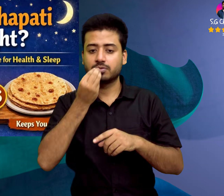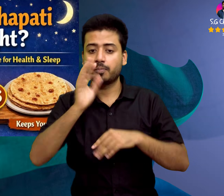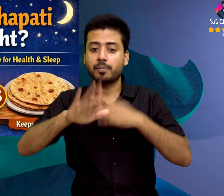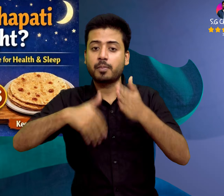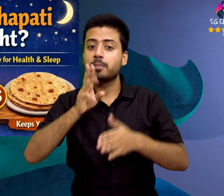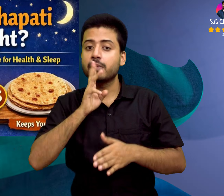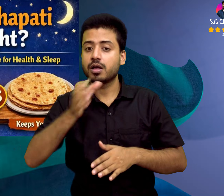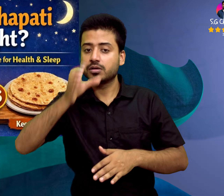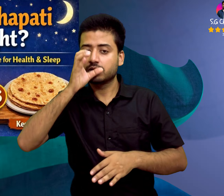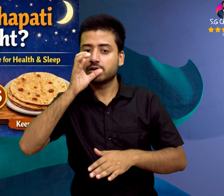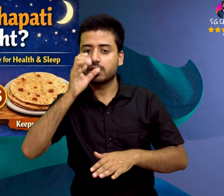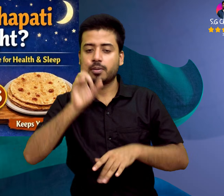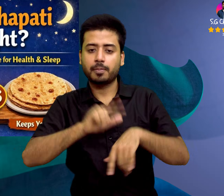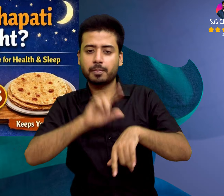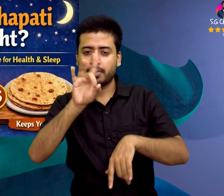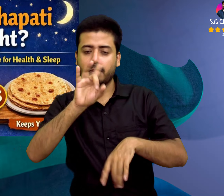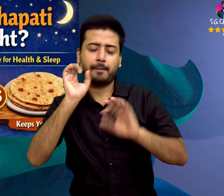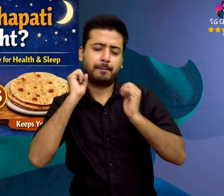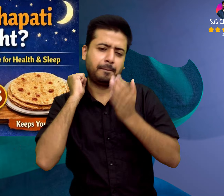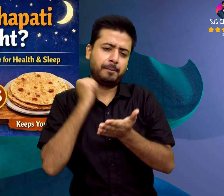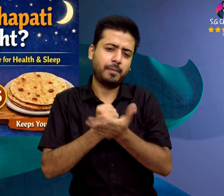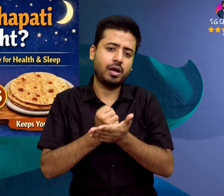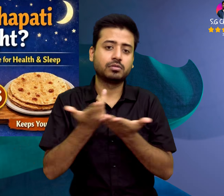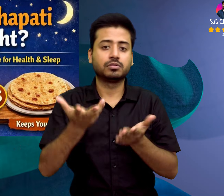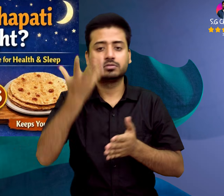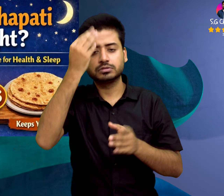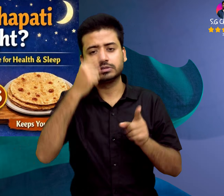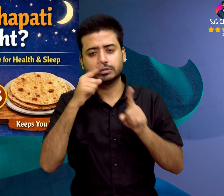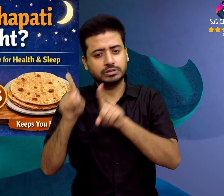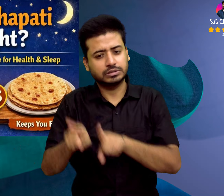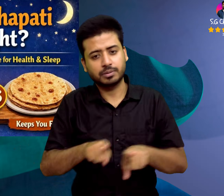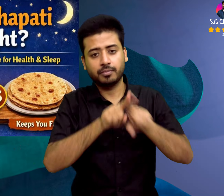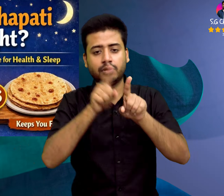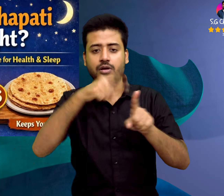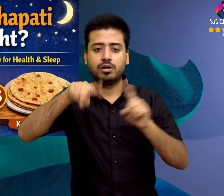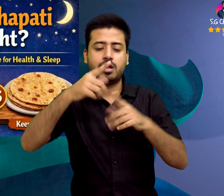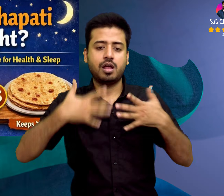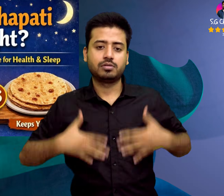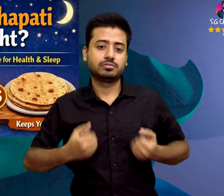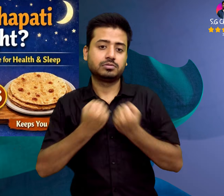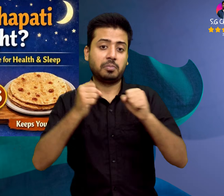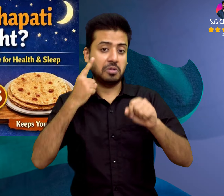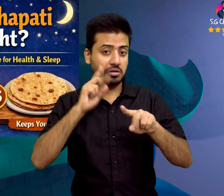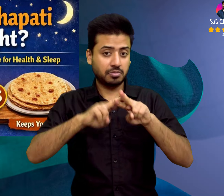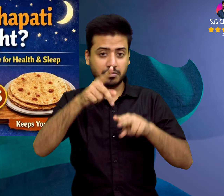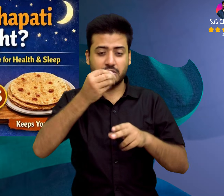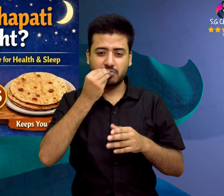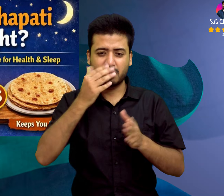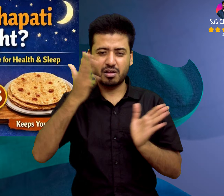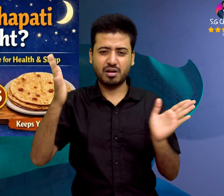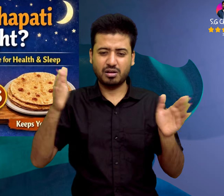down the lactose, making Parmesan virtually lactose-free and highly digestible. Cream cheese,